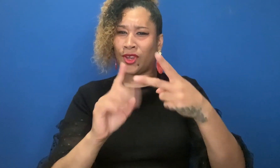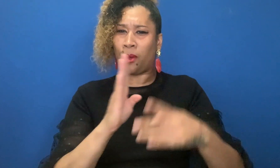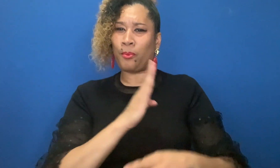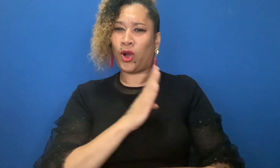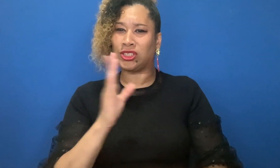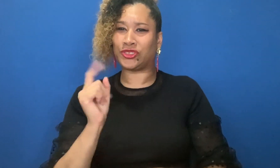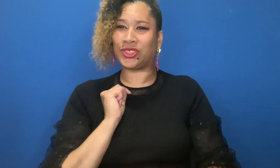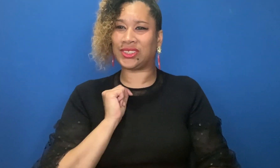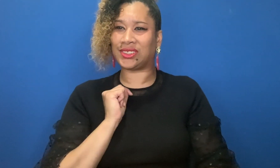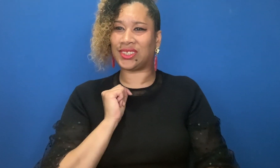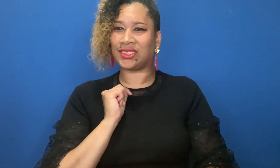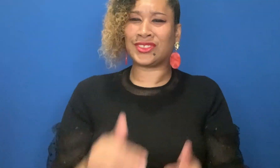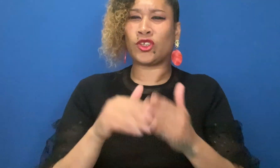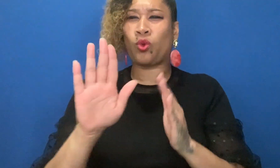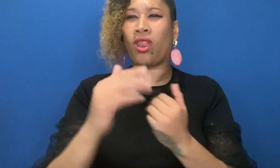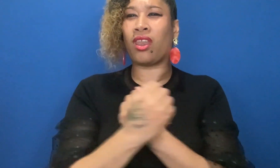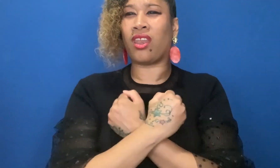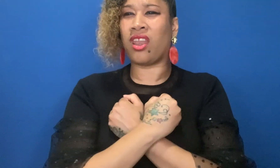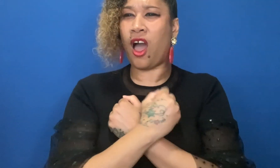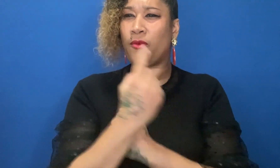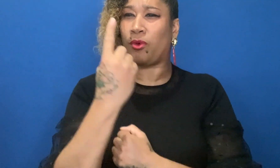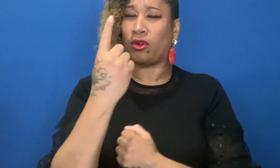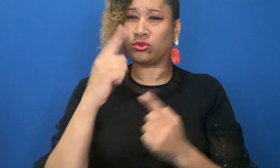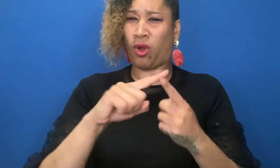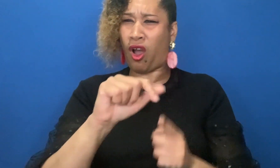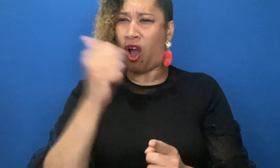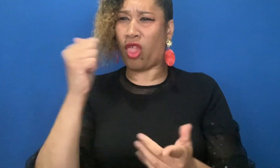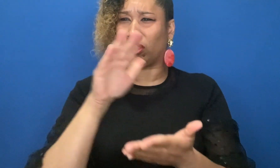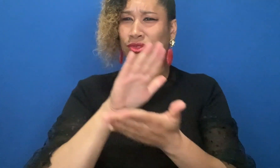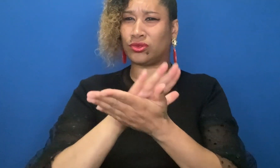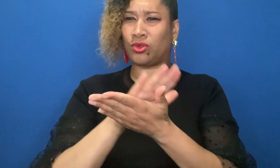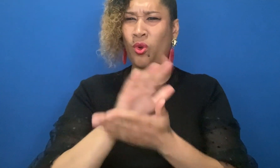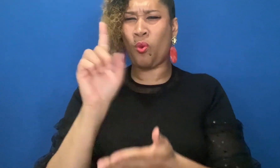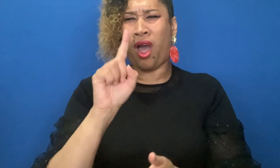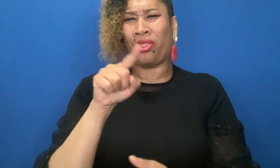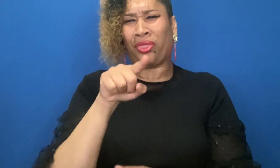and the Board of Trustees. Send your loved ones to other schools